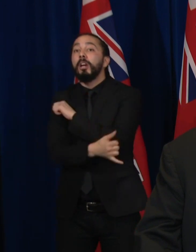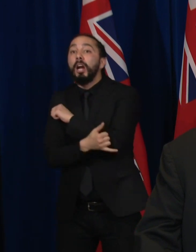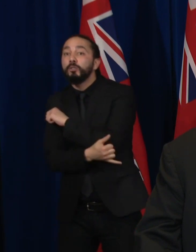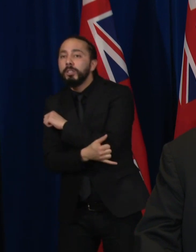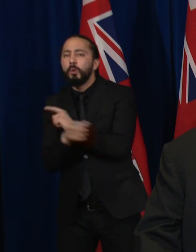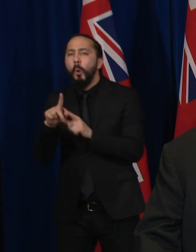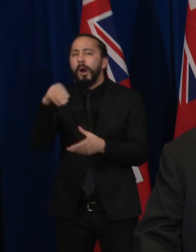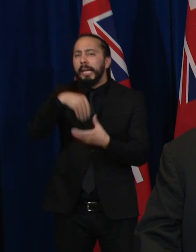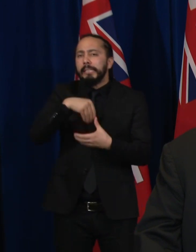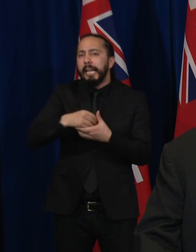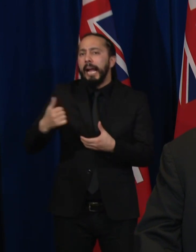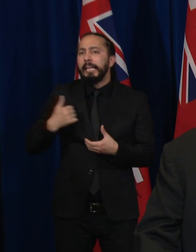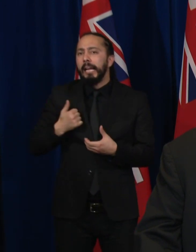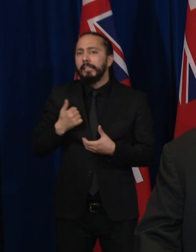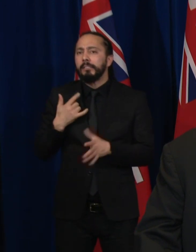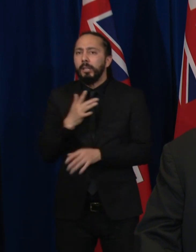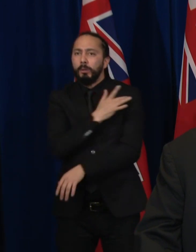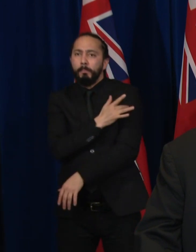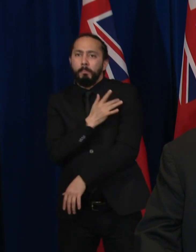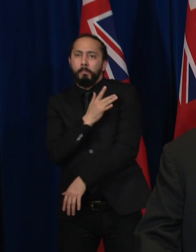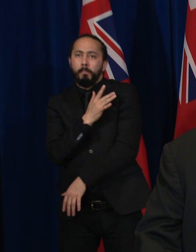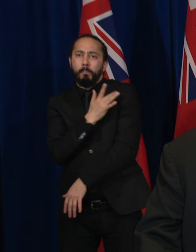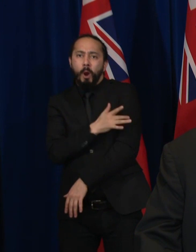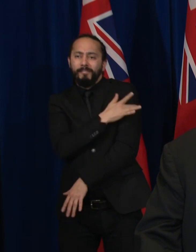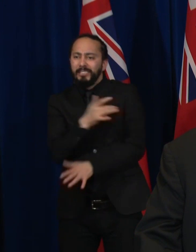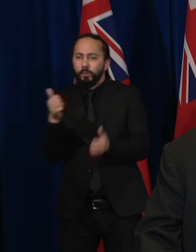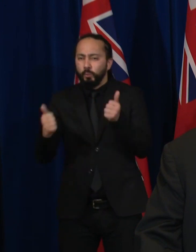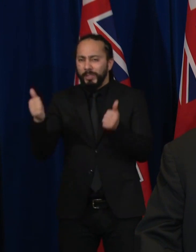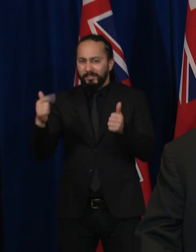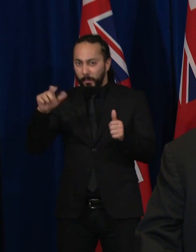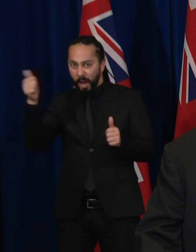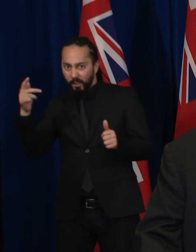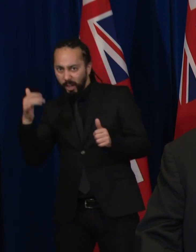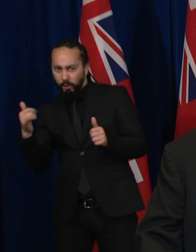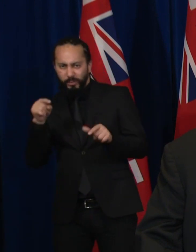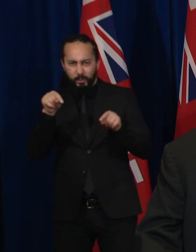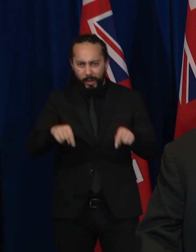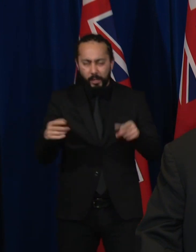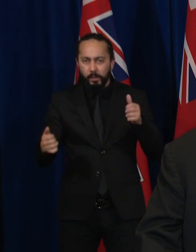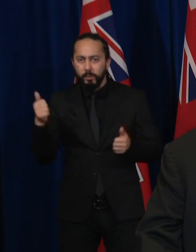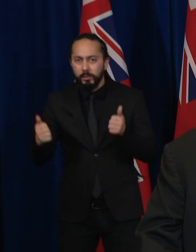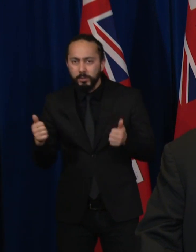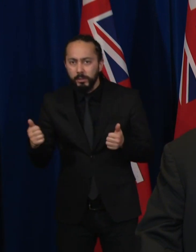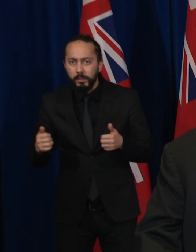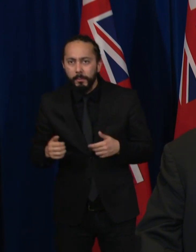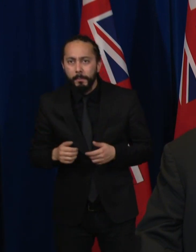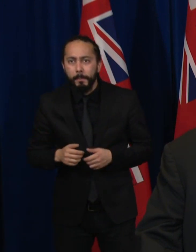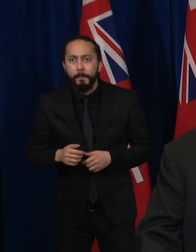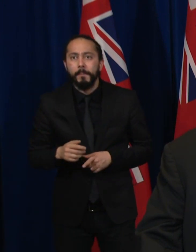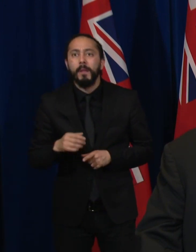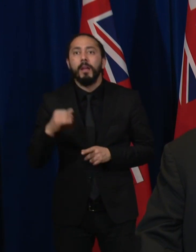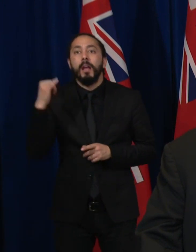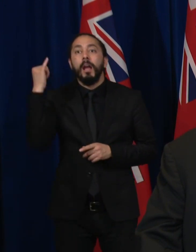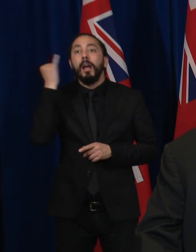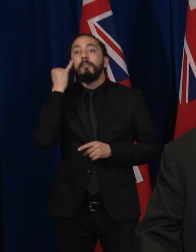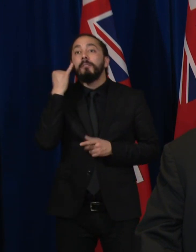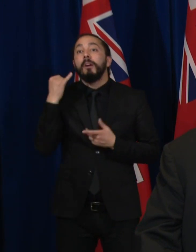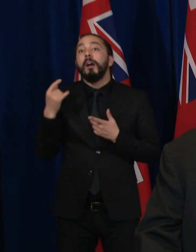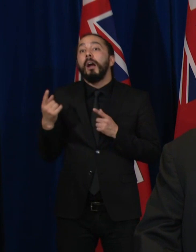take effect, and how much will the penalties be? And what triggered it? I know a lot of people are